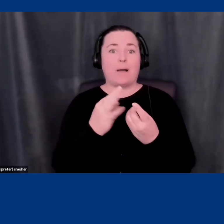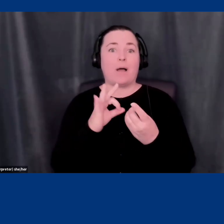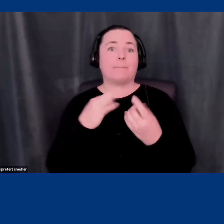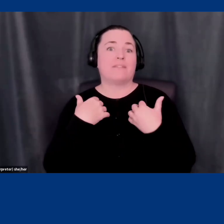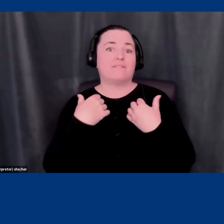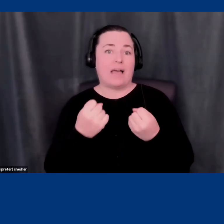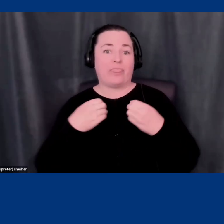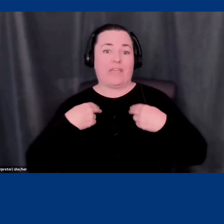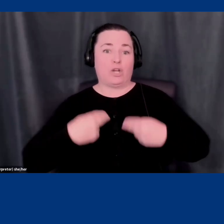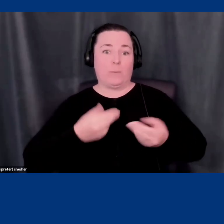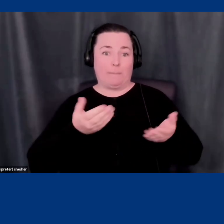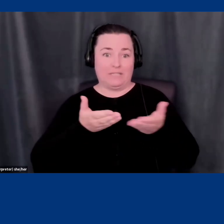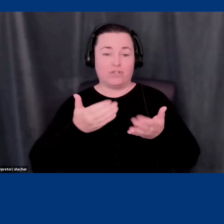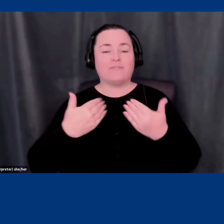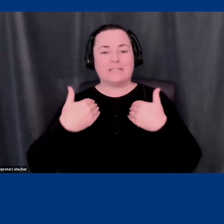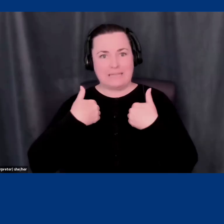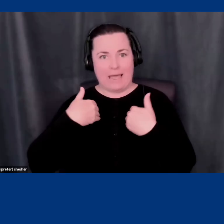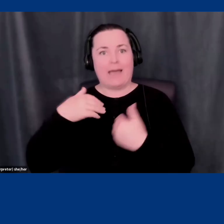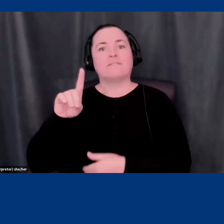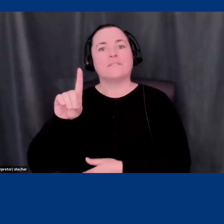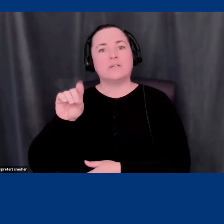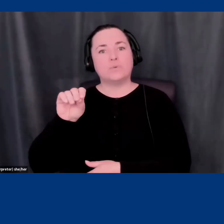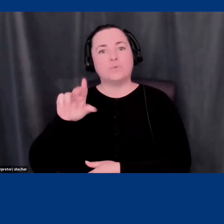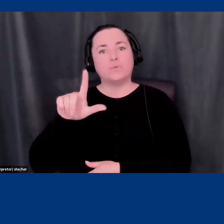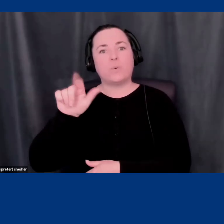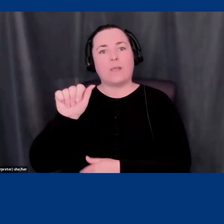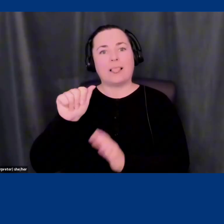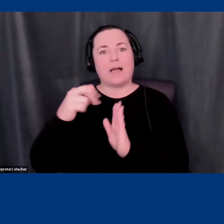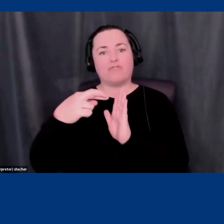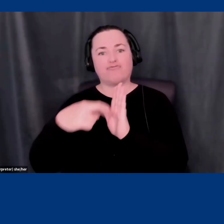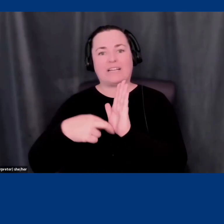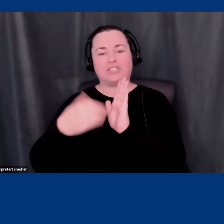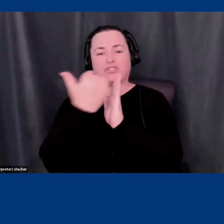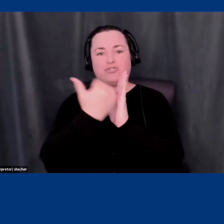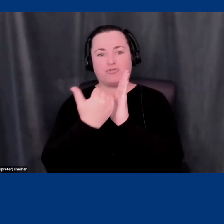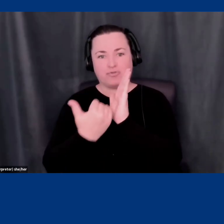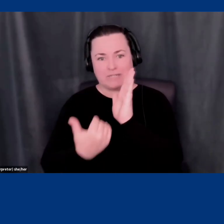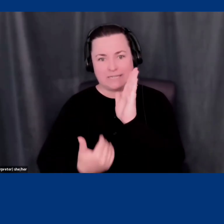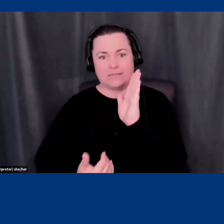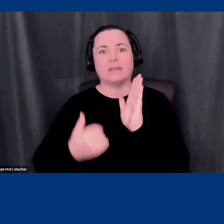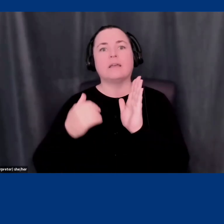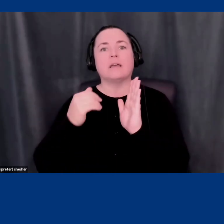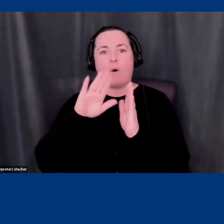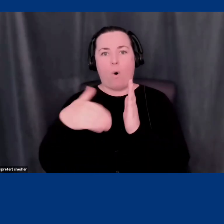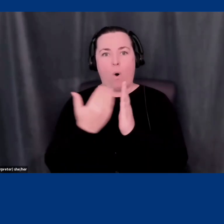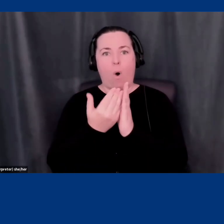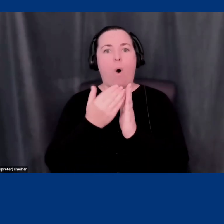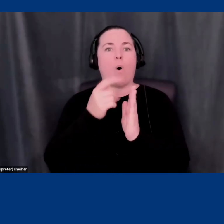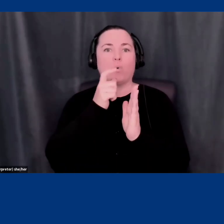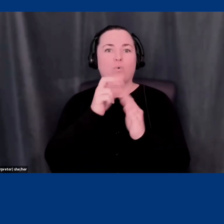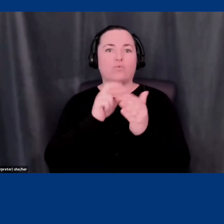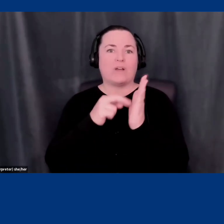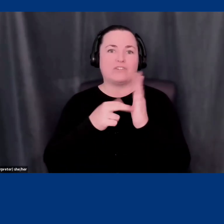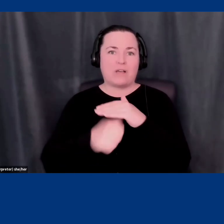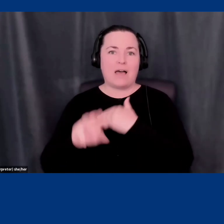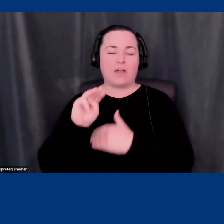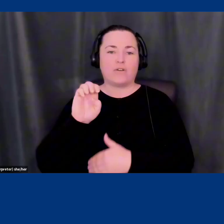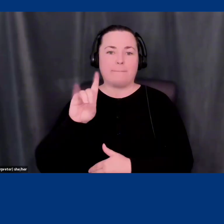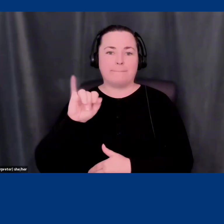our doulas who are Medicaid enrolled within the state. And you can list your website there. So a lot of times folks are going there and they're finding me and